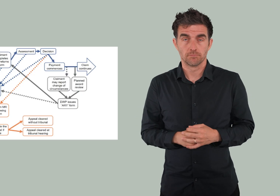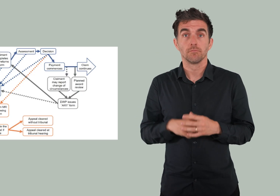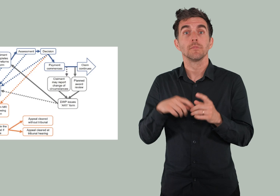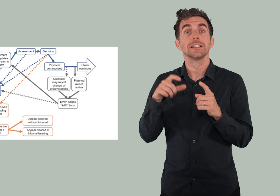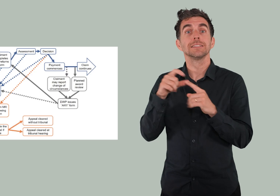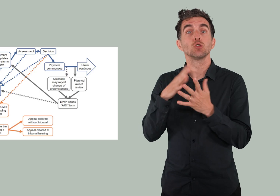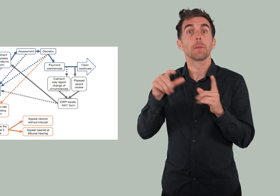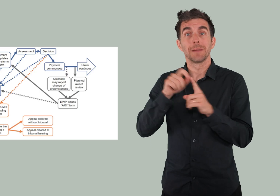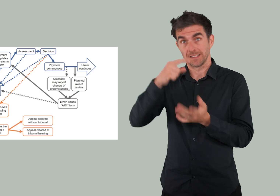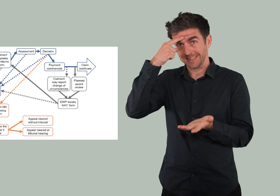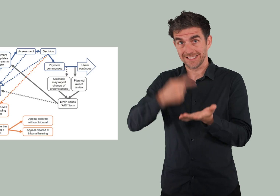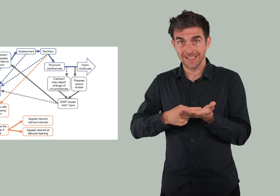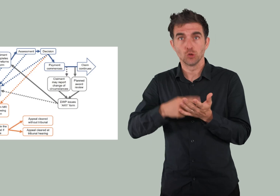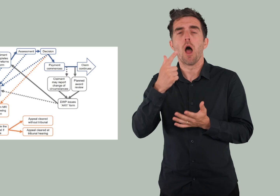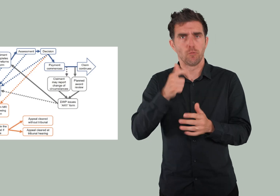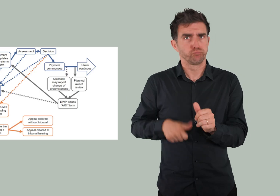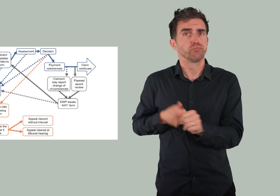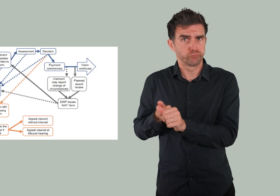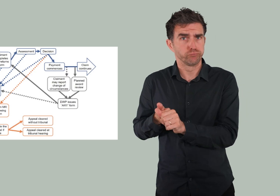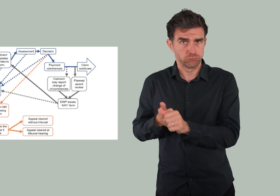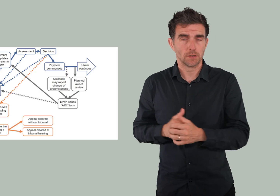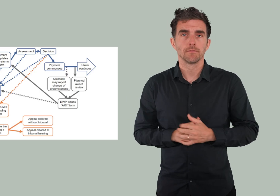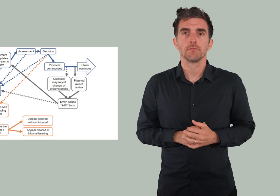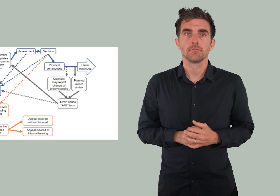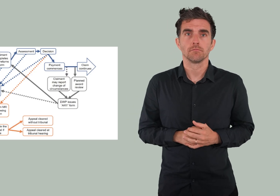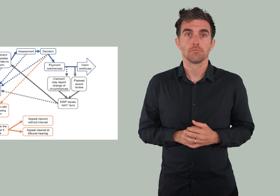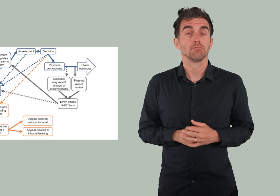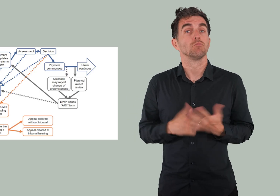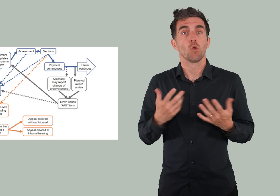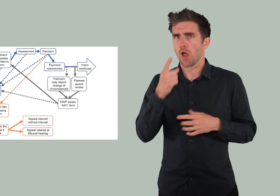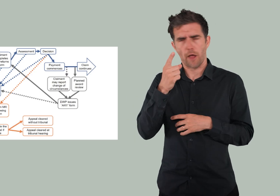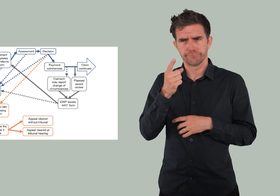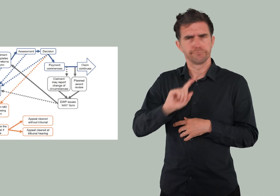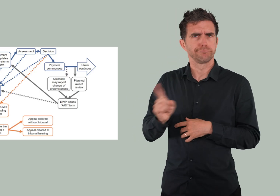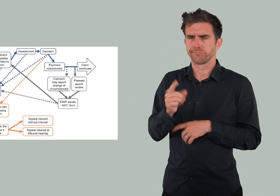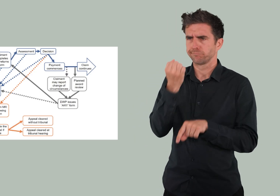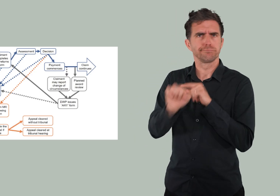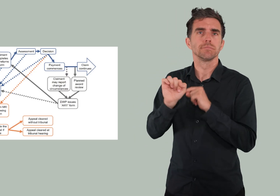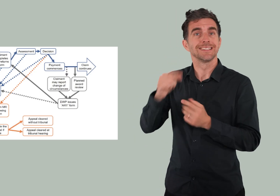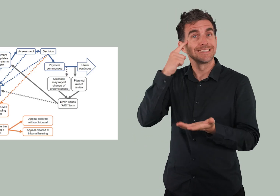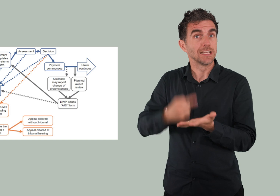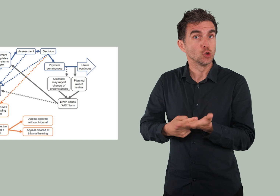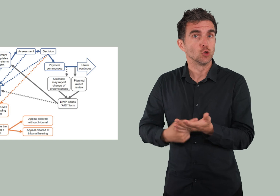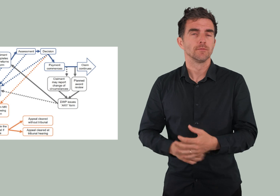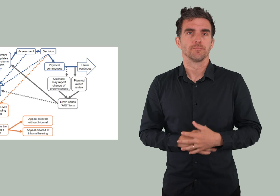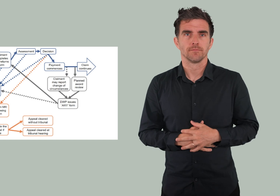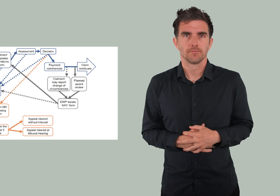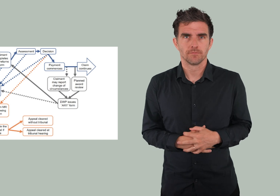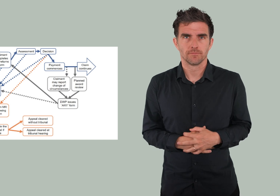a) DWP decision upheld by the tribunal; or b) DWP decision overturned by the tribunal.